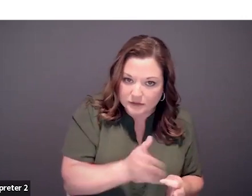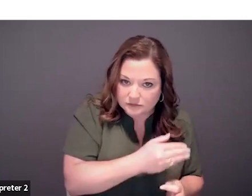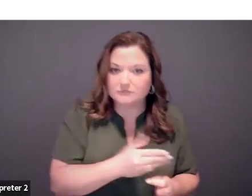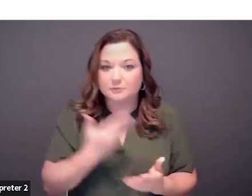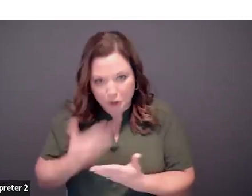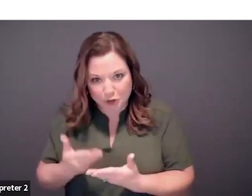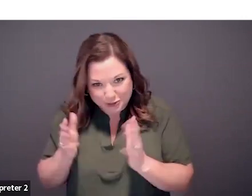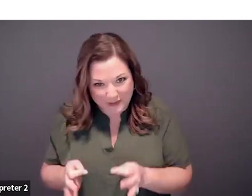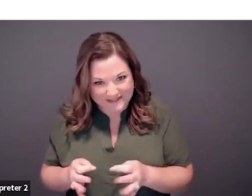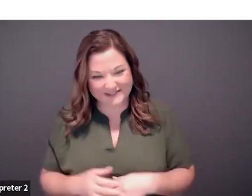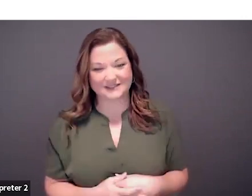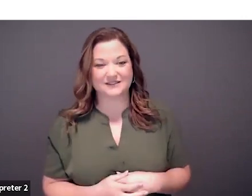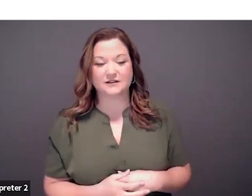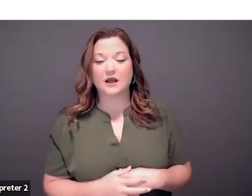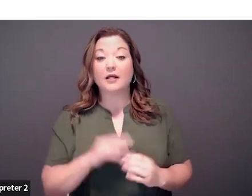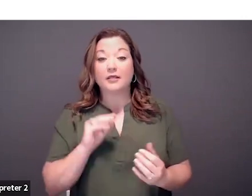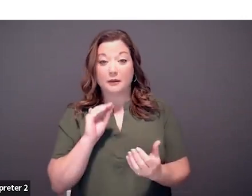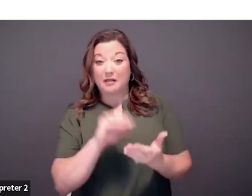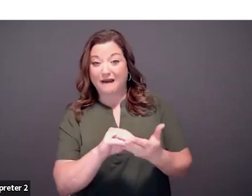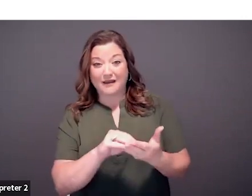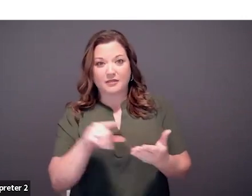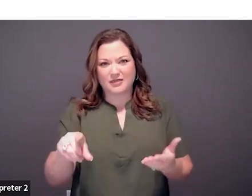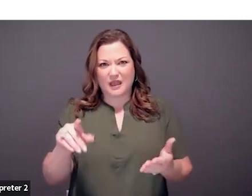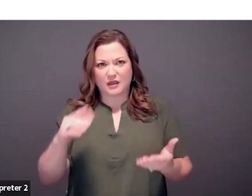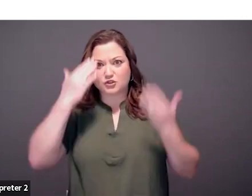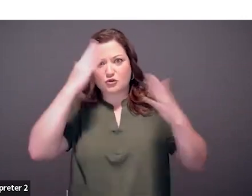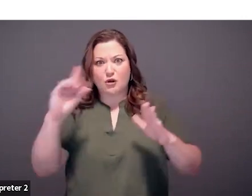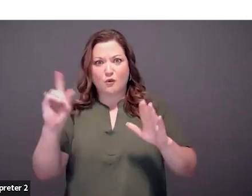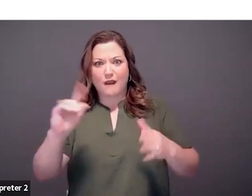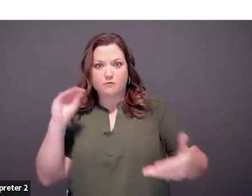The plugins don't know where they're going to be placed. They don't know in what context they're going to be placed,